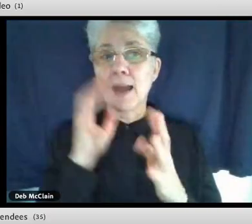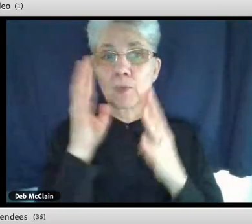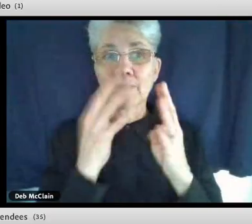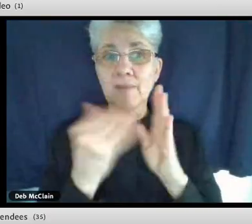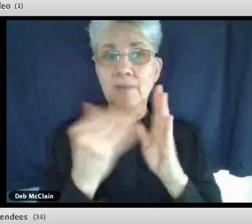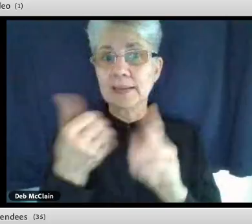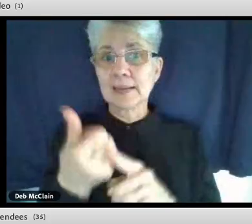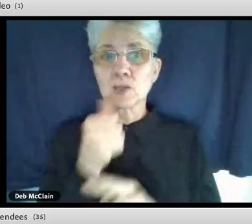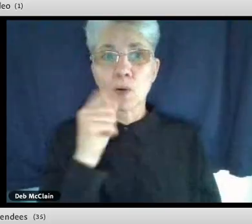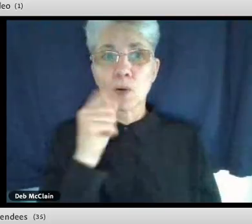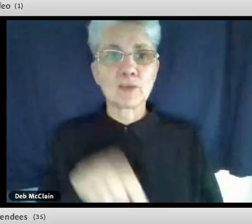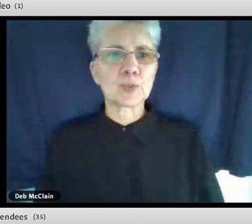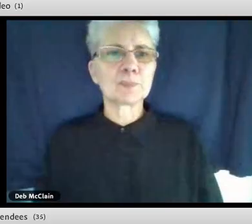Again, not reinventing the wheel.